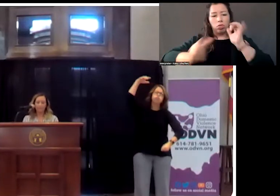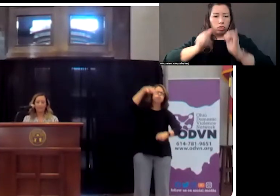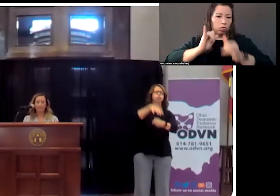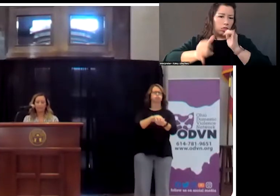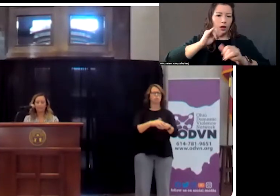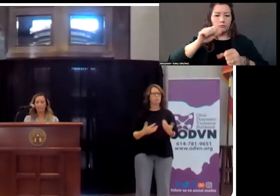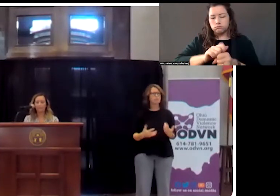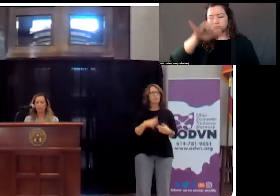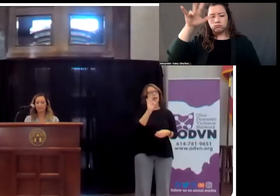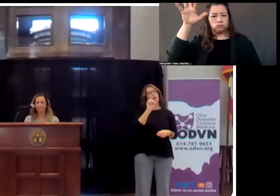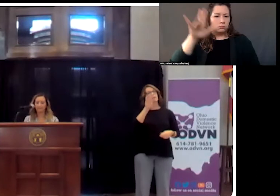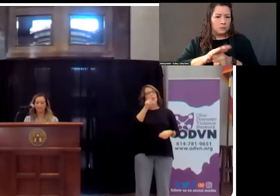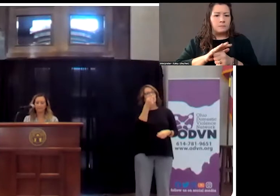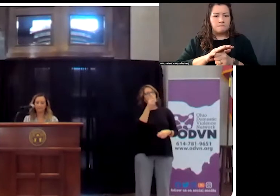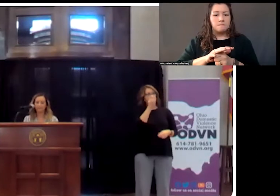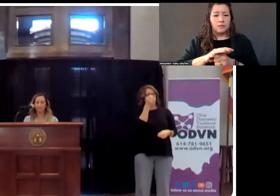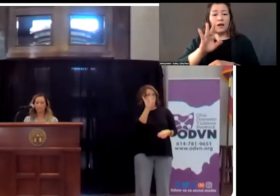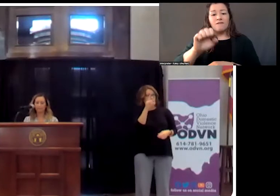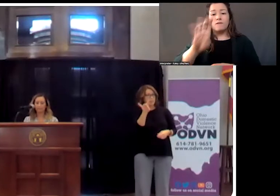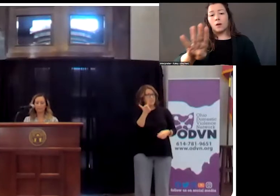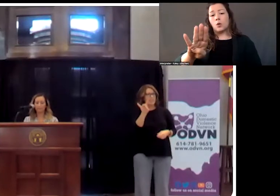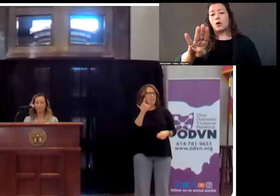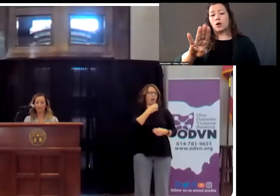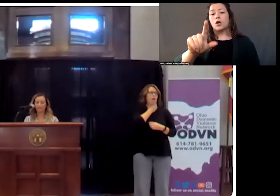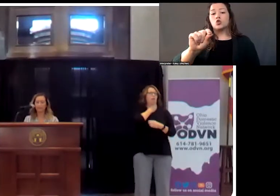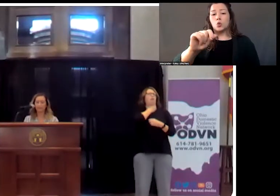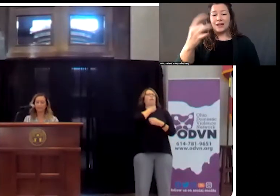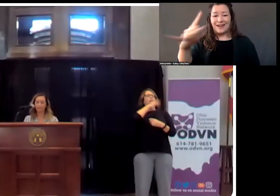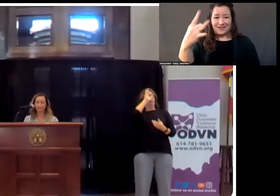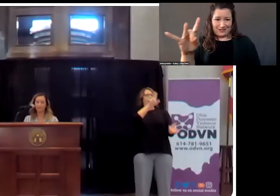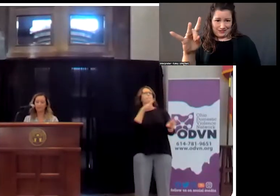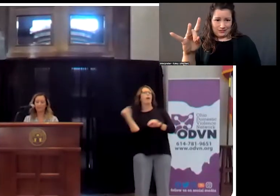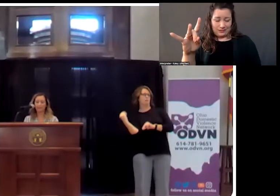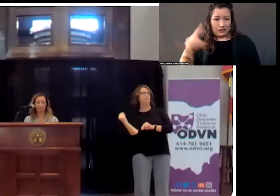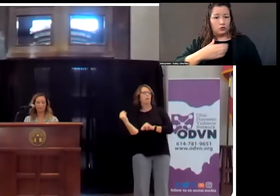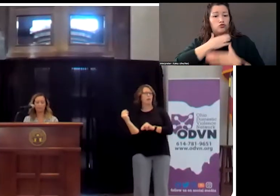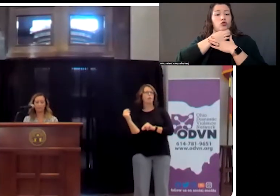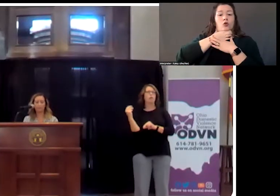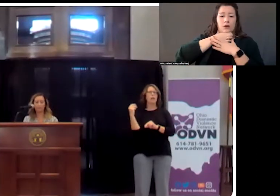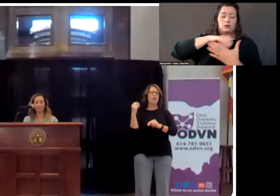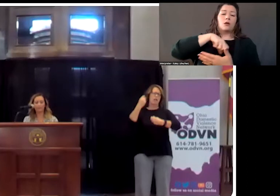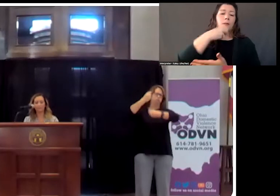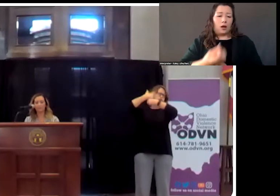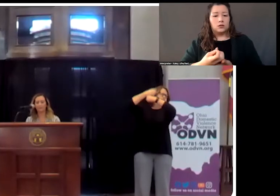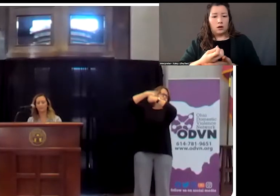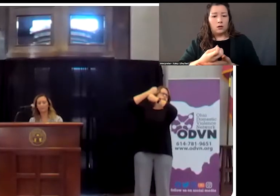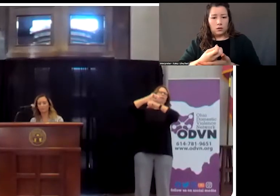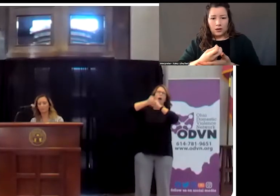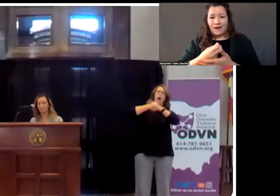In February 2018, he had choked me until I passed out. He had spent hours screaming in my face, taunting me, pushing me